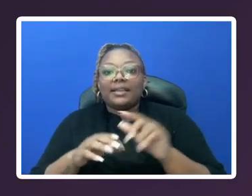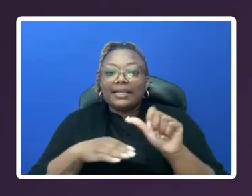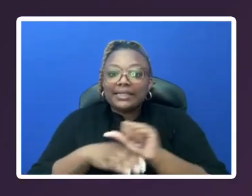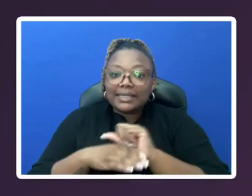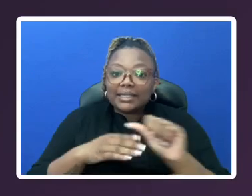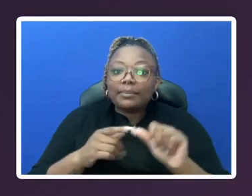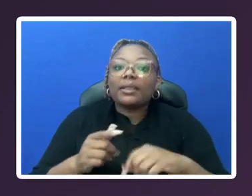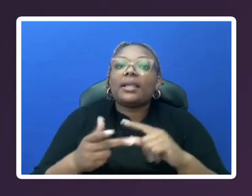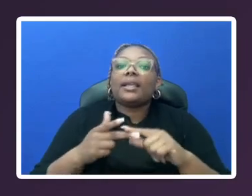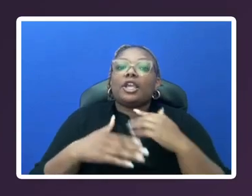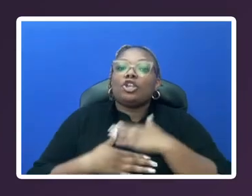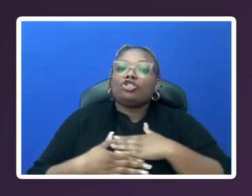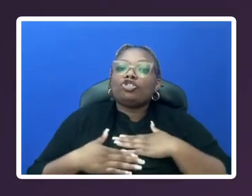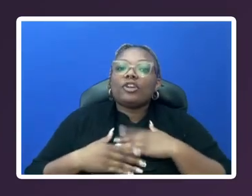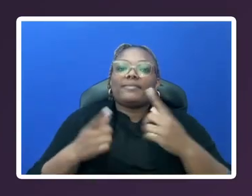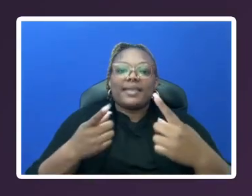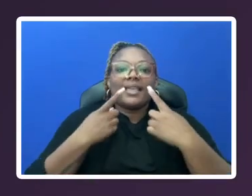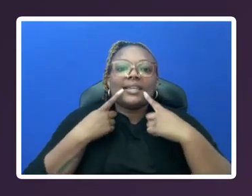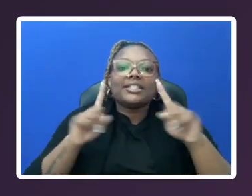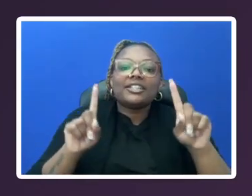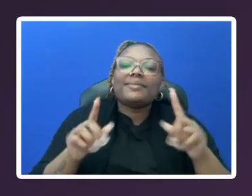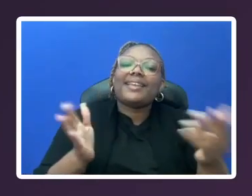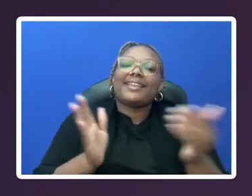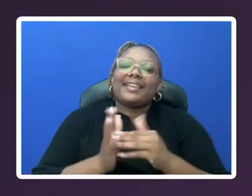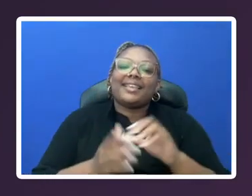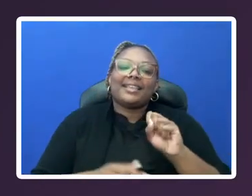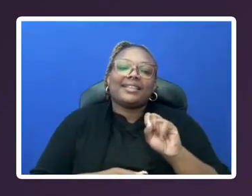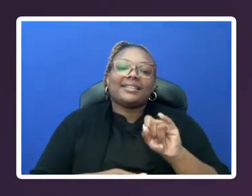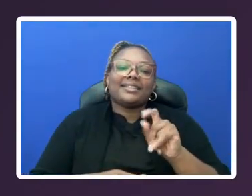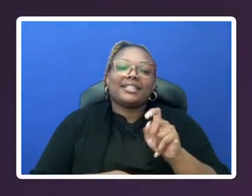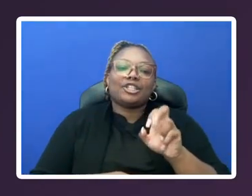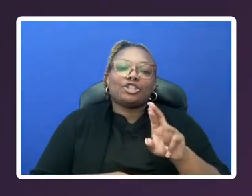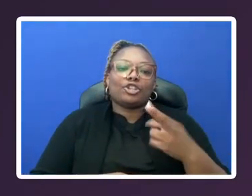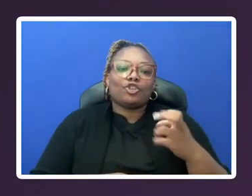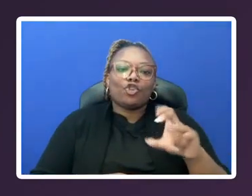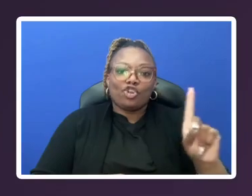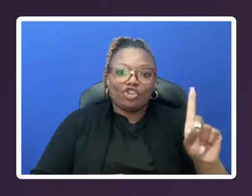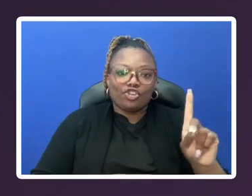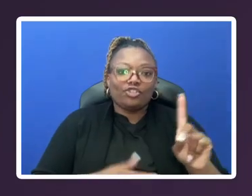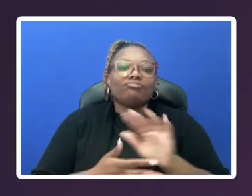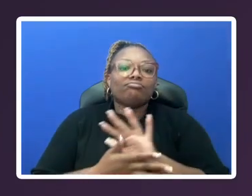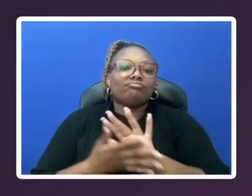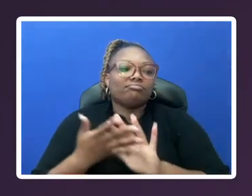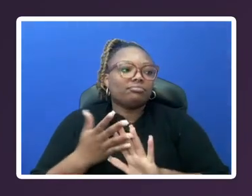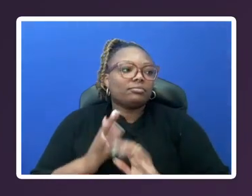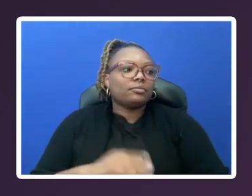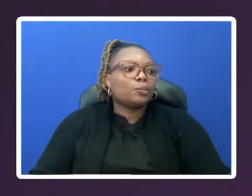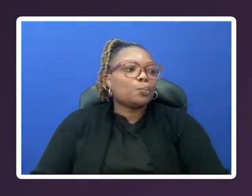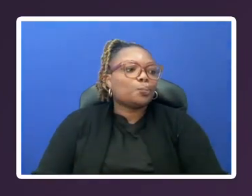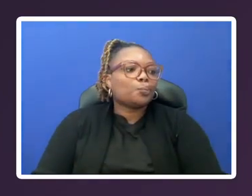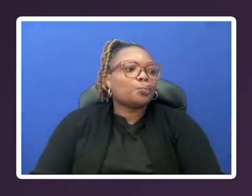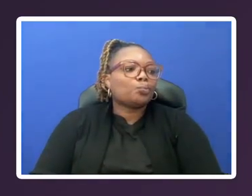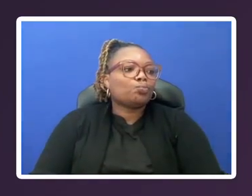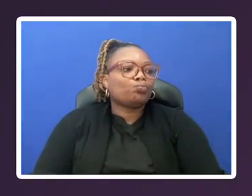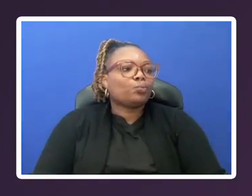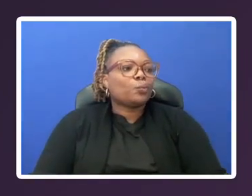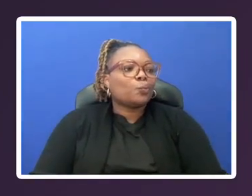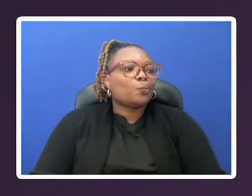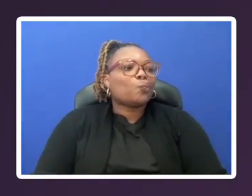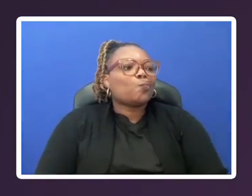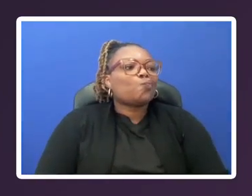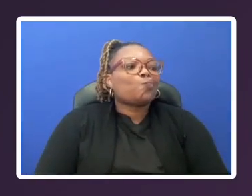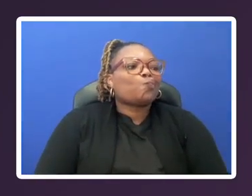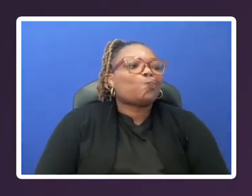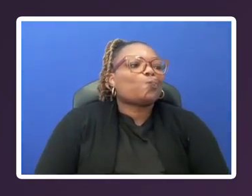and again sisterhood. Abbie Hitzemann: